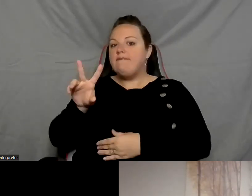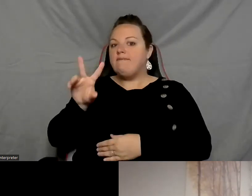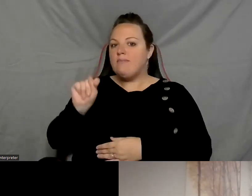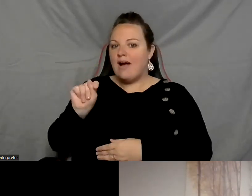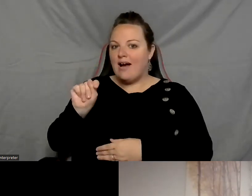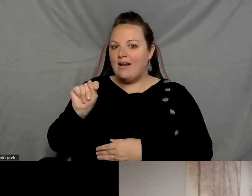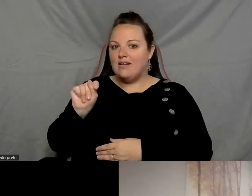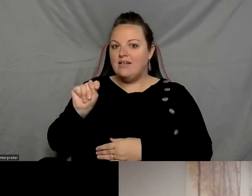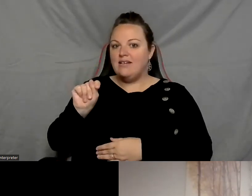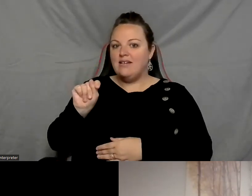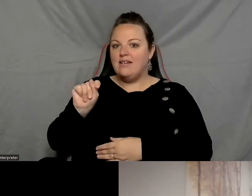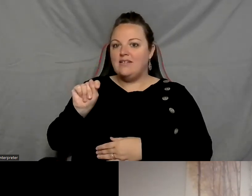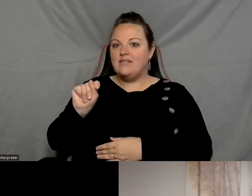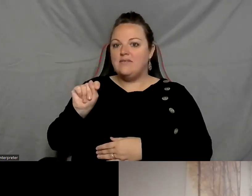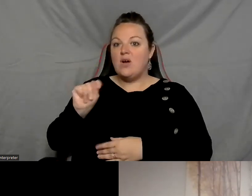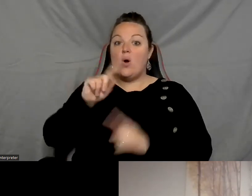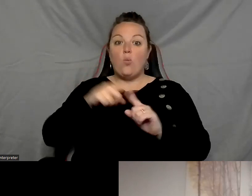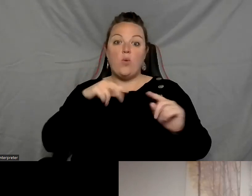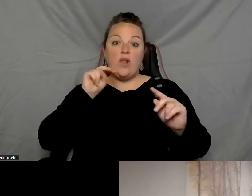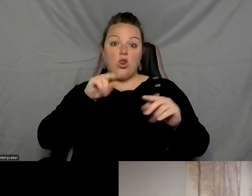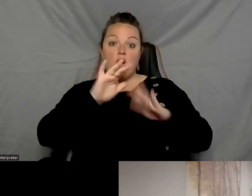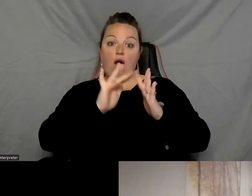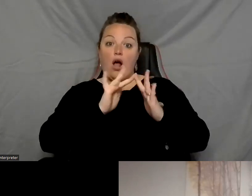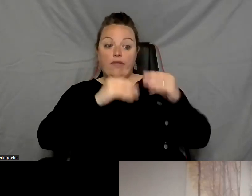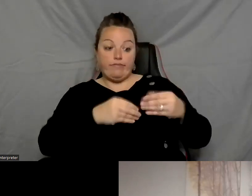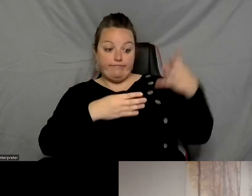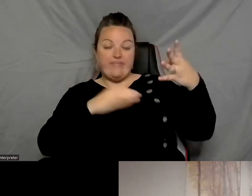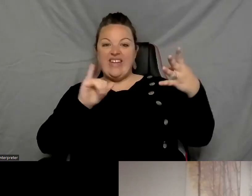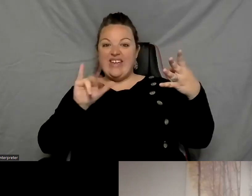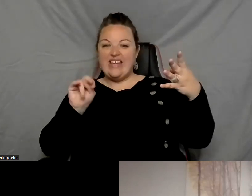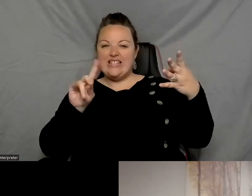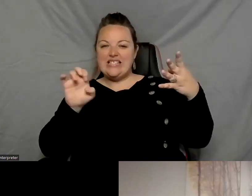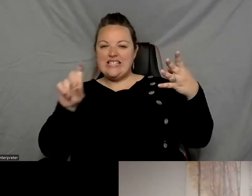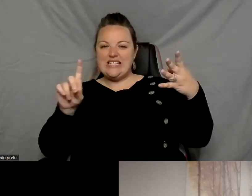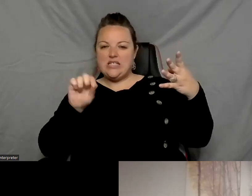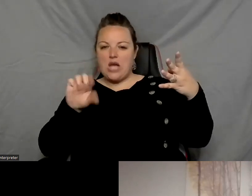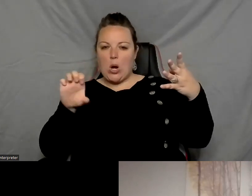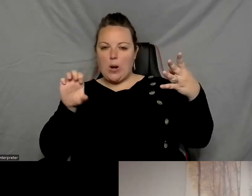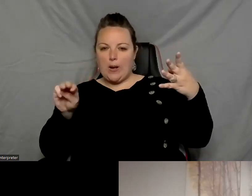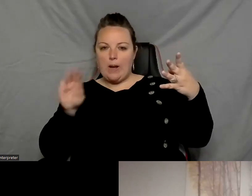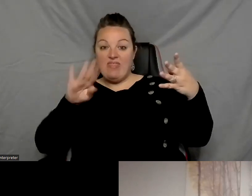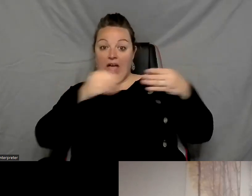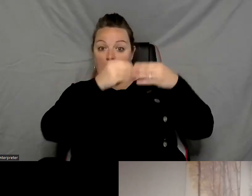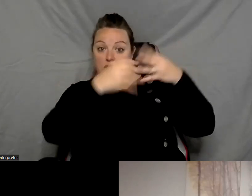to the Indeed Employment Listing I looked at this morning. Children and adults across